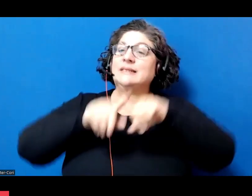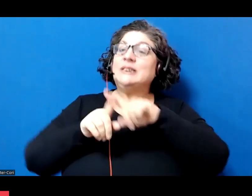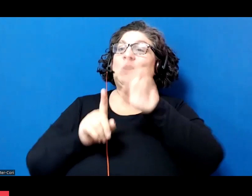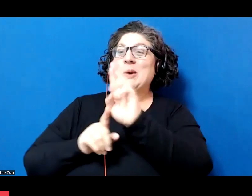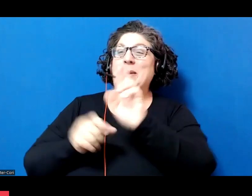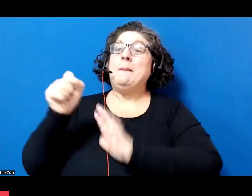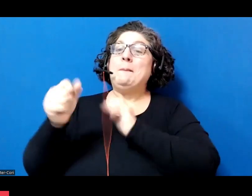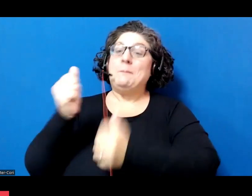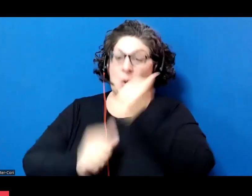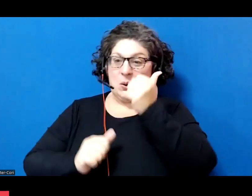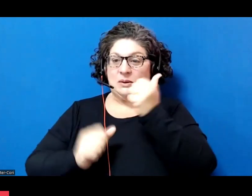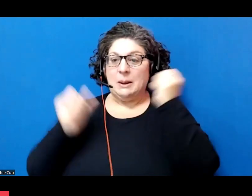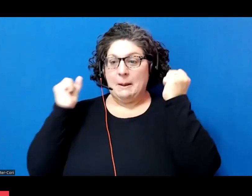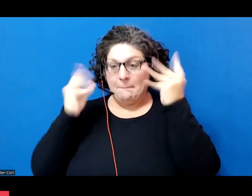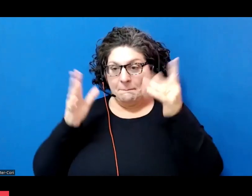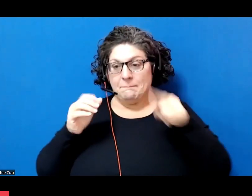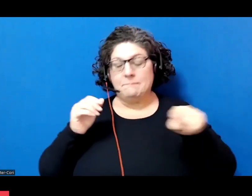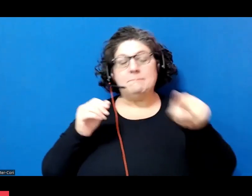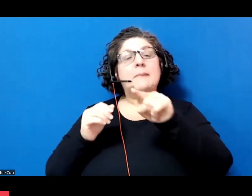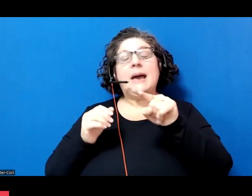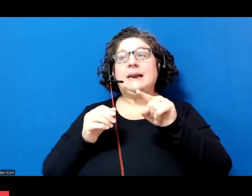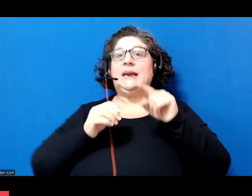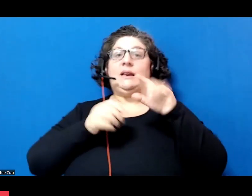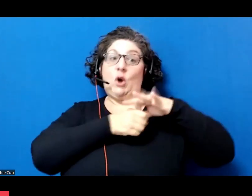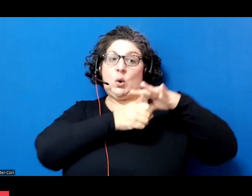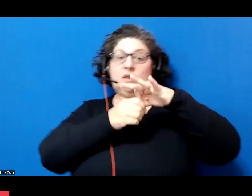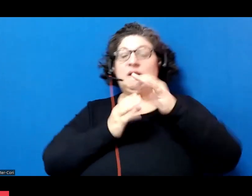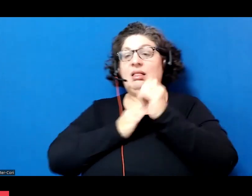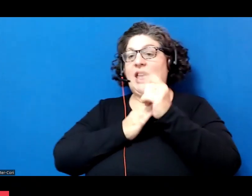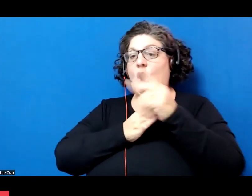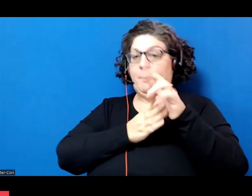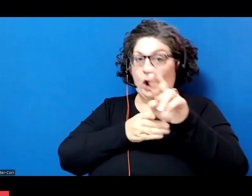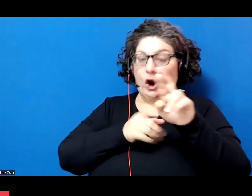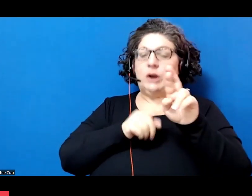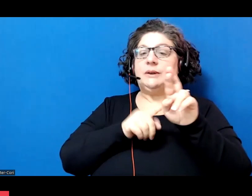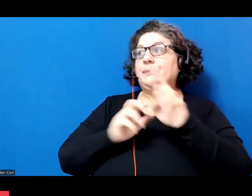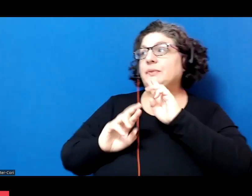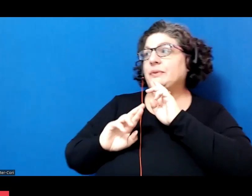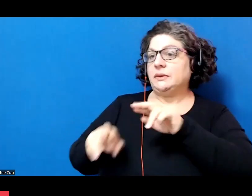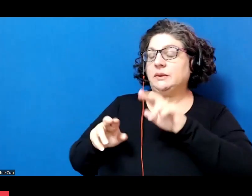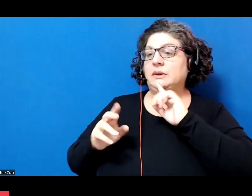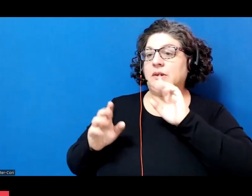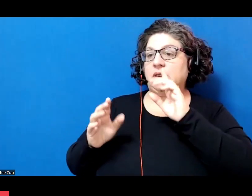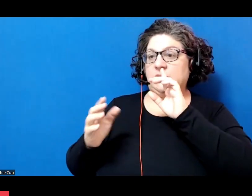And number of voters led by Harper, the lead respondent in the case challenged the redistricting